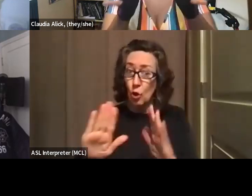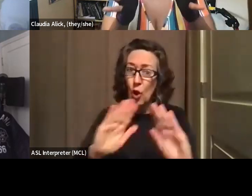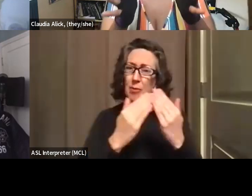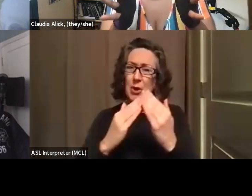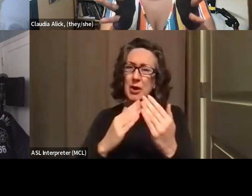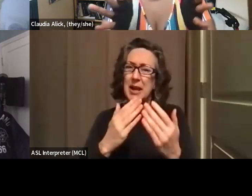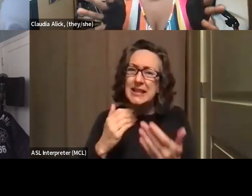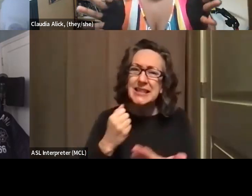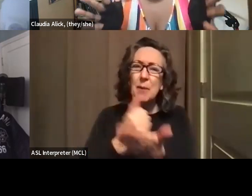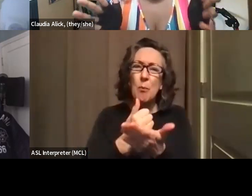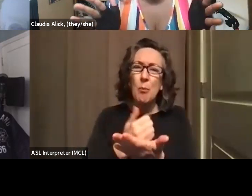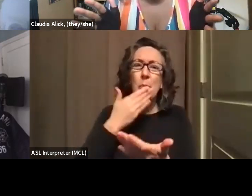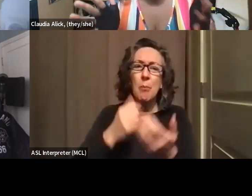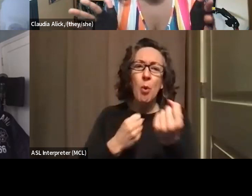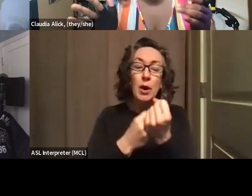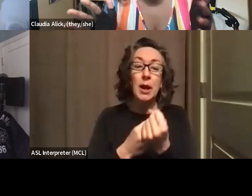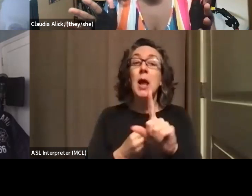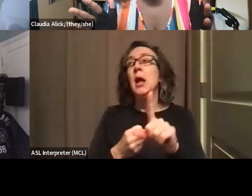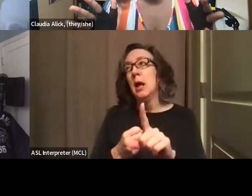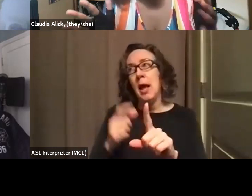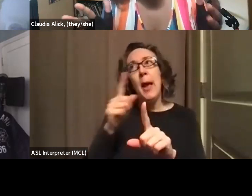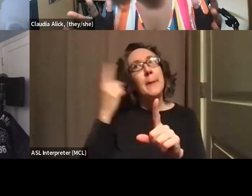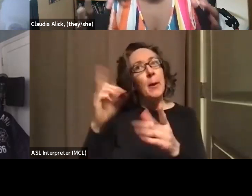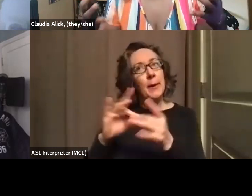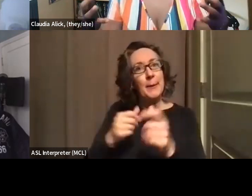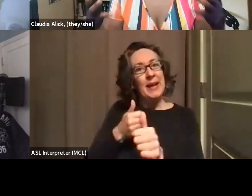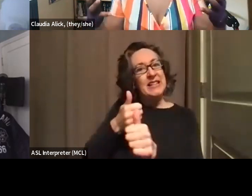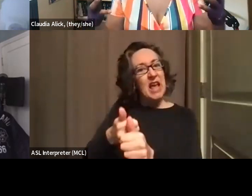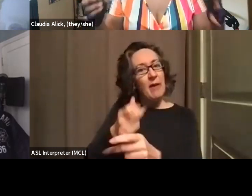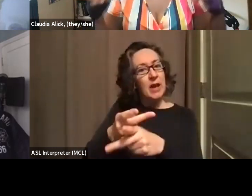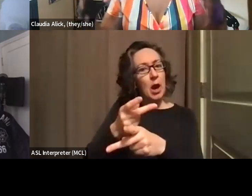I will say something. Everyone is always talking about self-care let's lean into community care, how can our